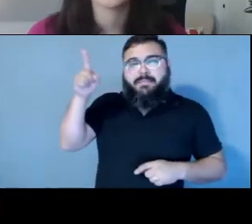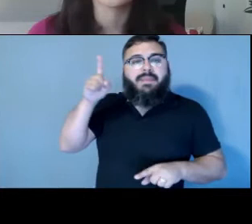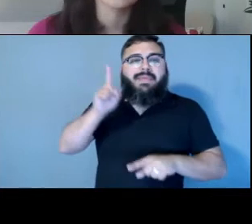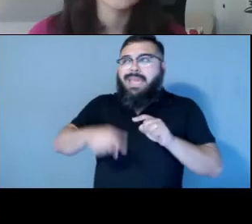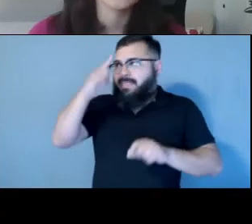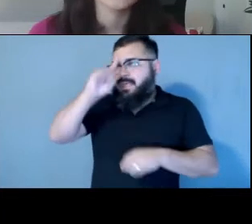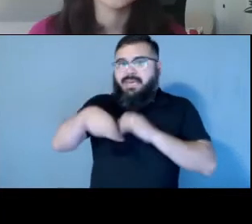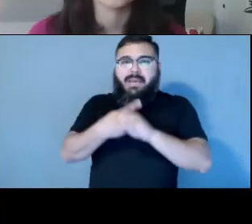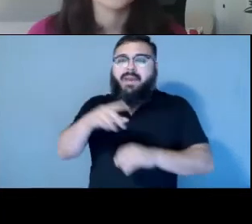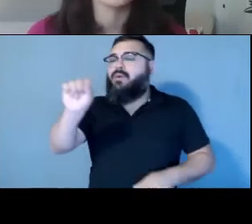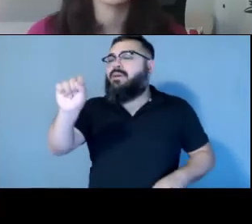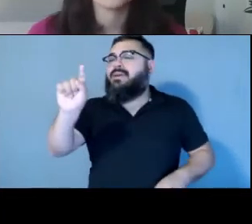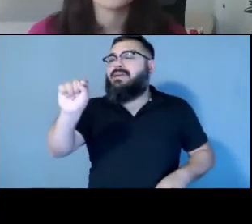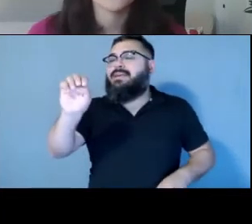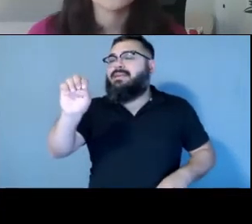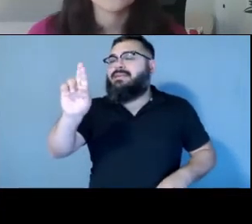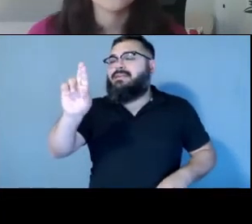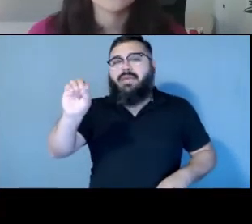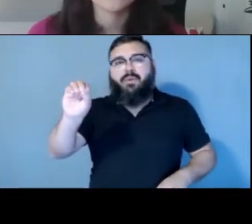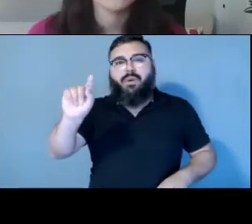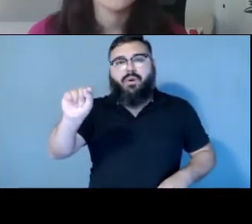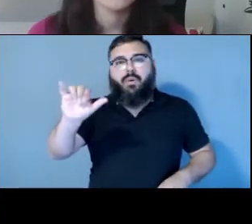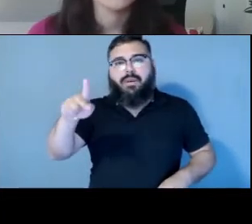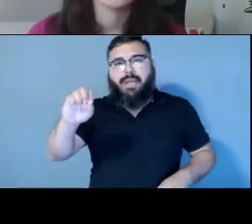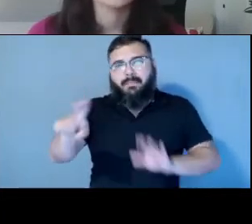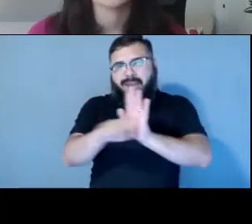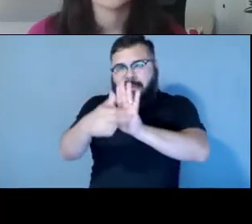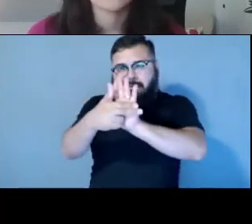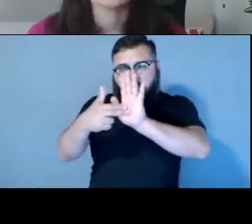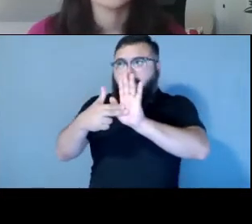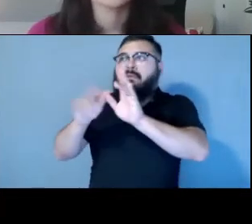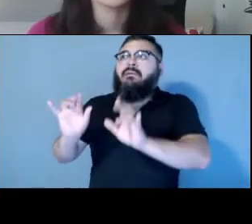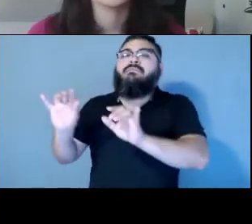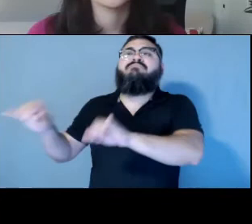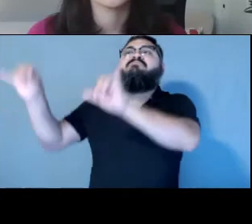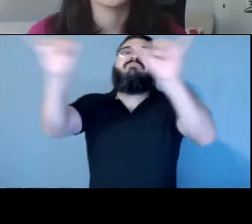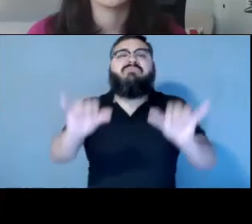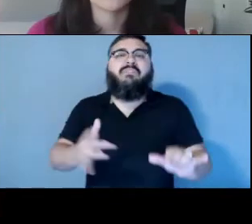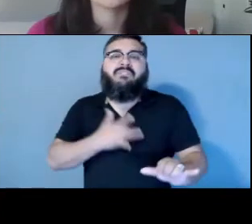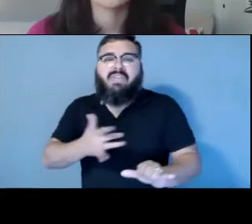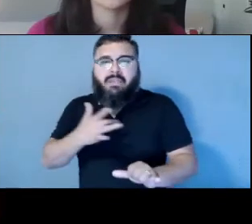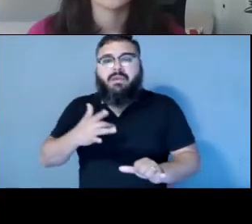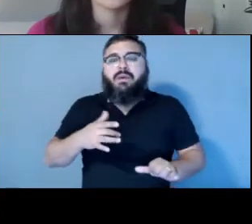or generalizations or general fears about somebody and say, okay, we have to exclude you because you're a direct threat.